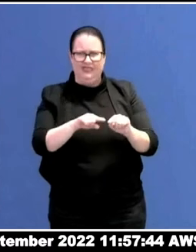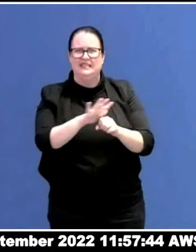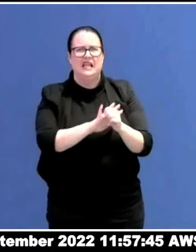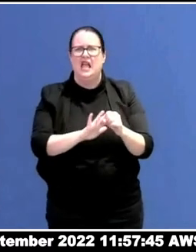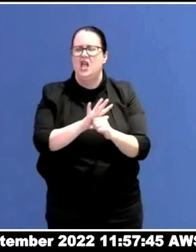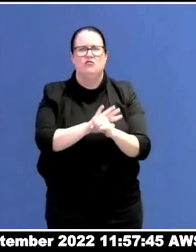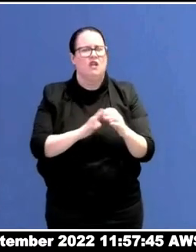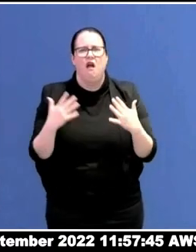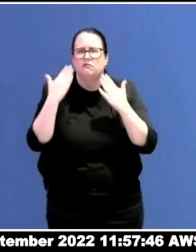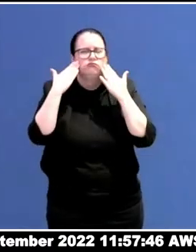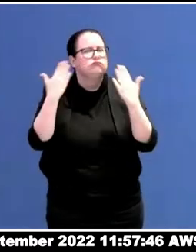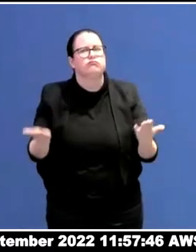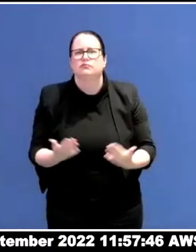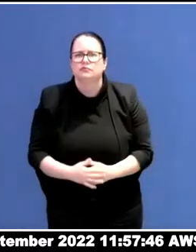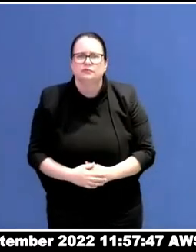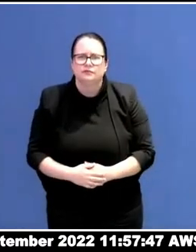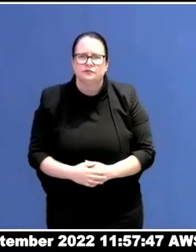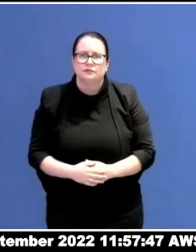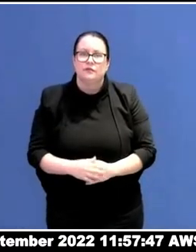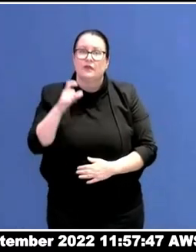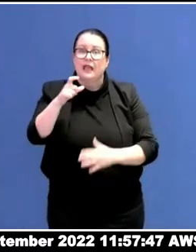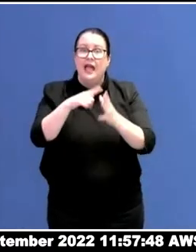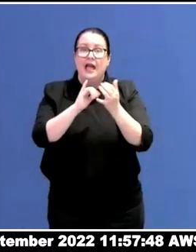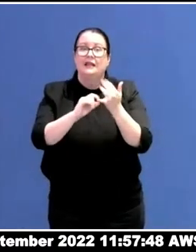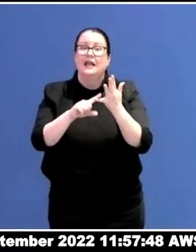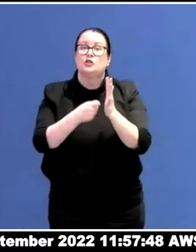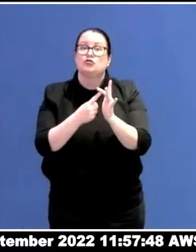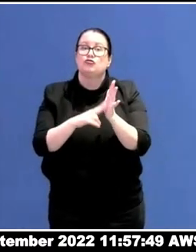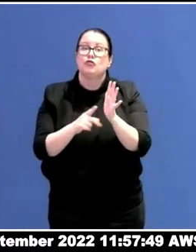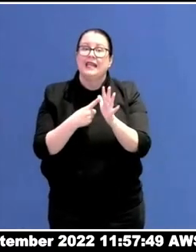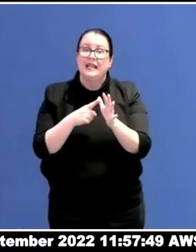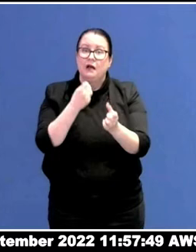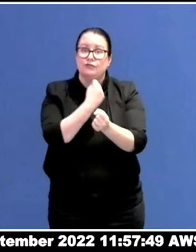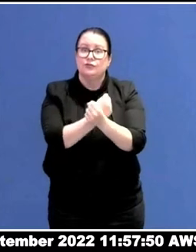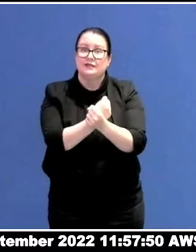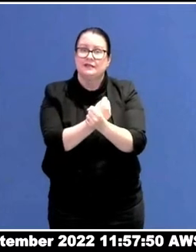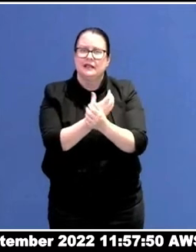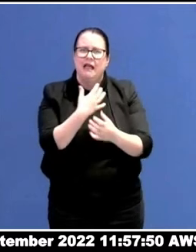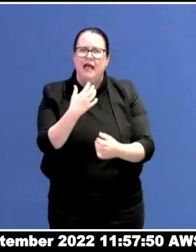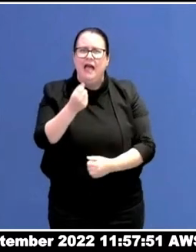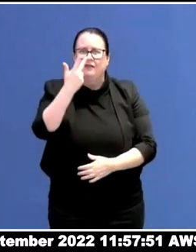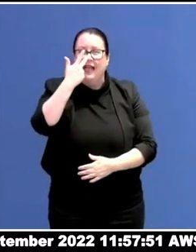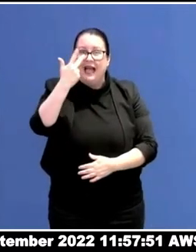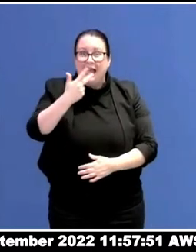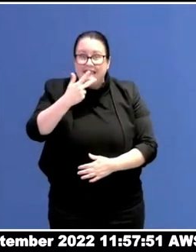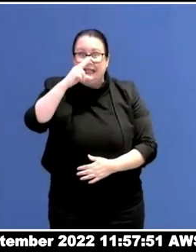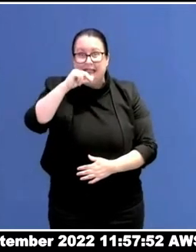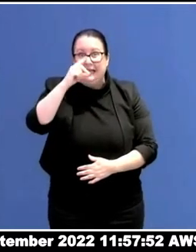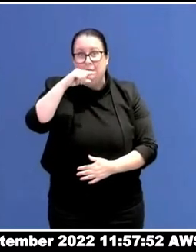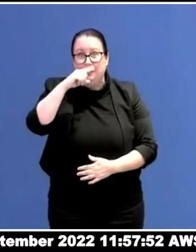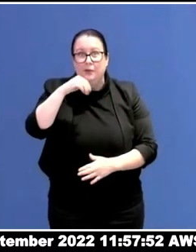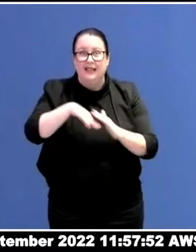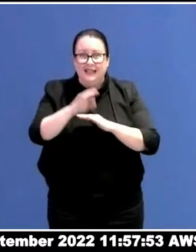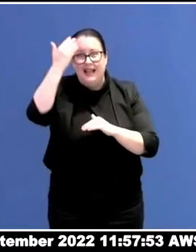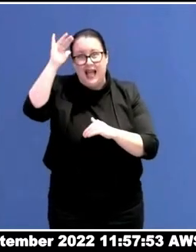So - but in terms of Casuarina Prison where 20 - where 18 young people were sent to on